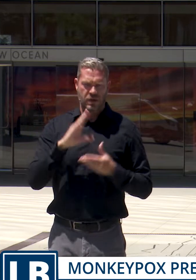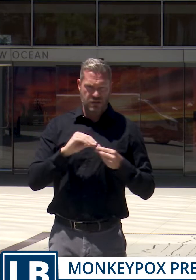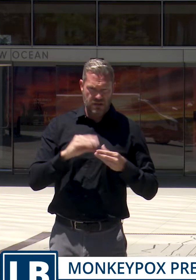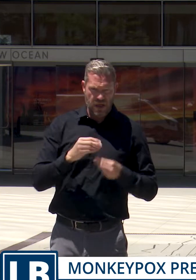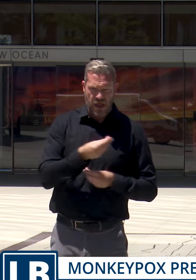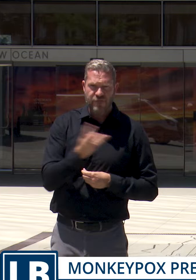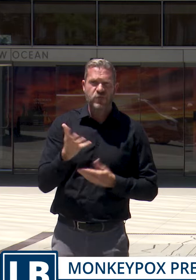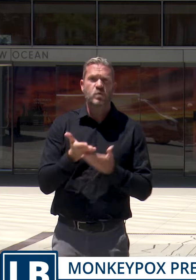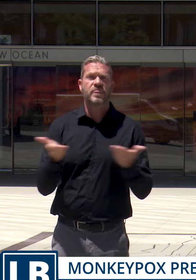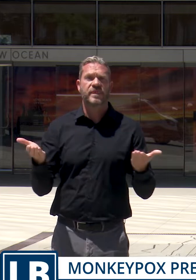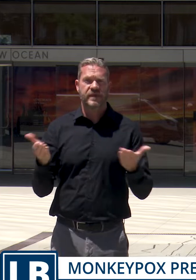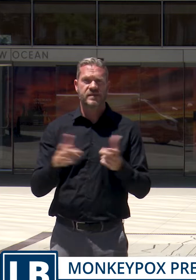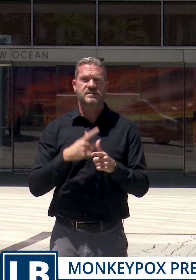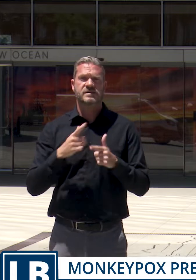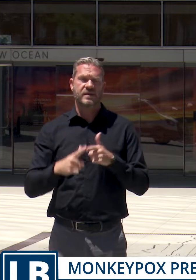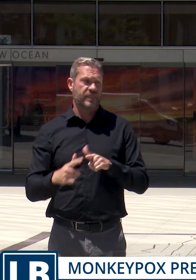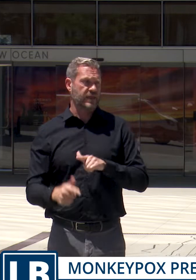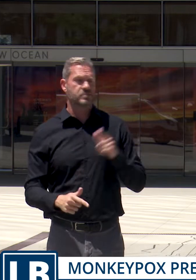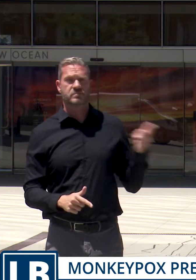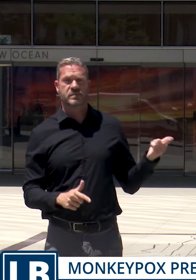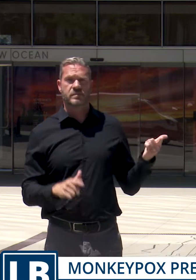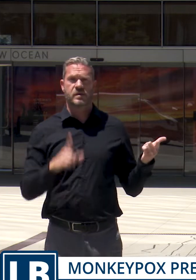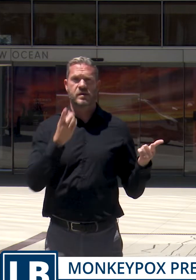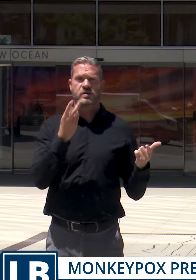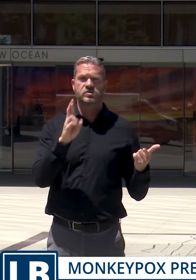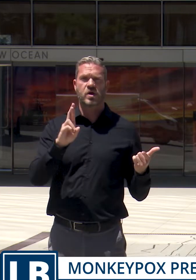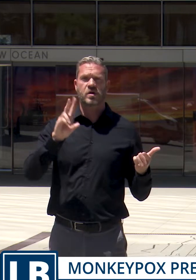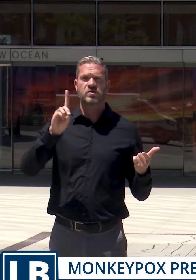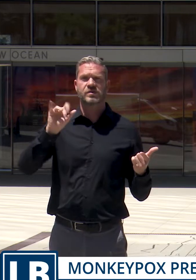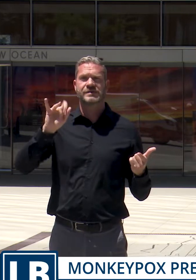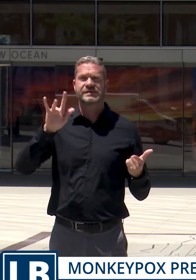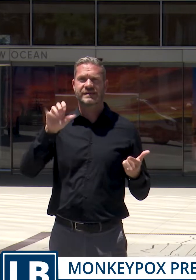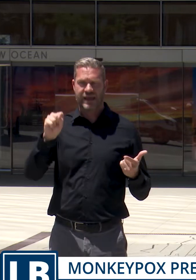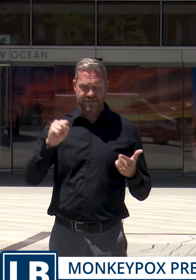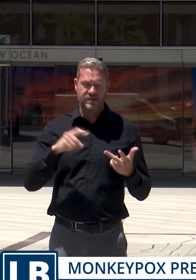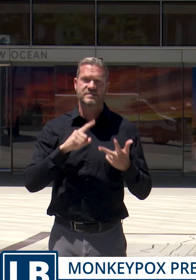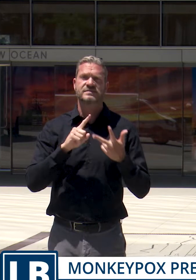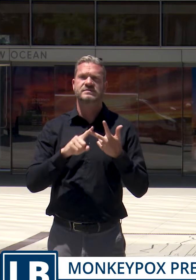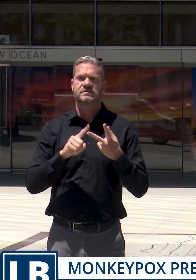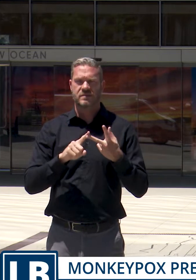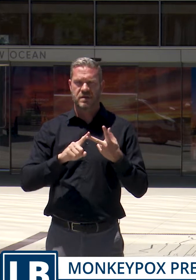this over to dr davis as well as kelly collopy who will also have some additional remarks